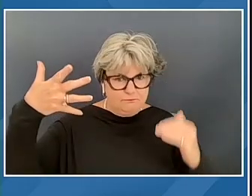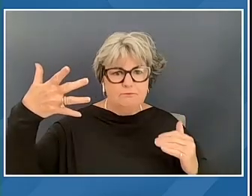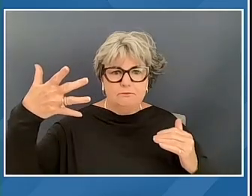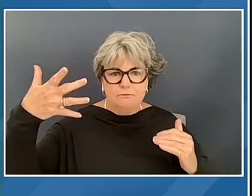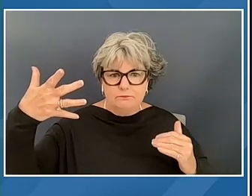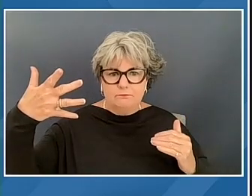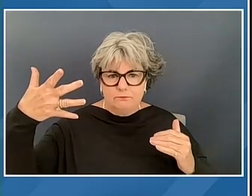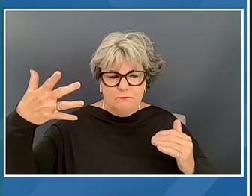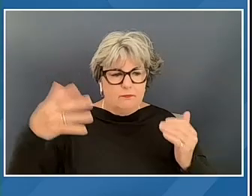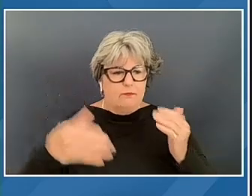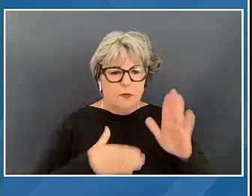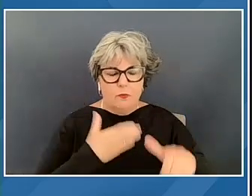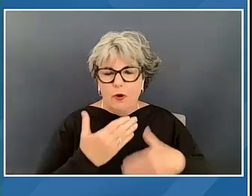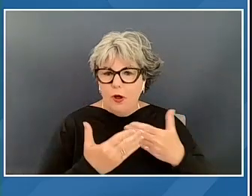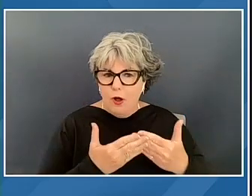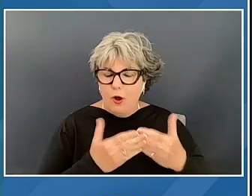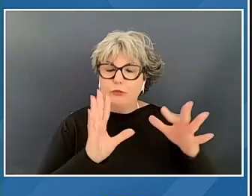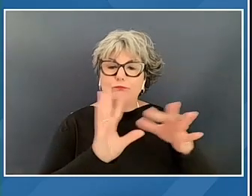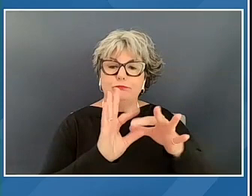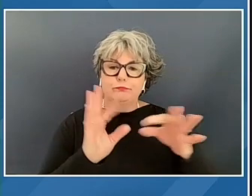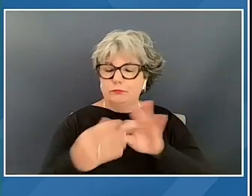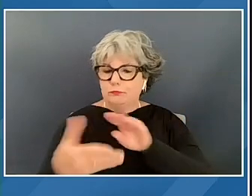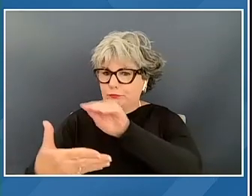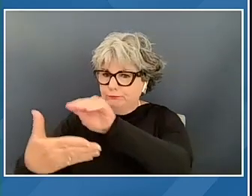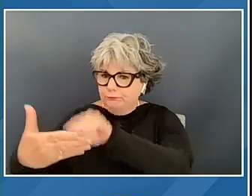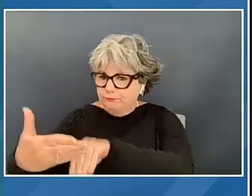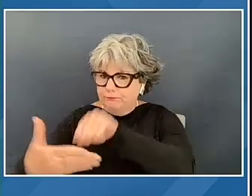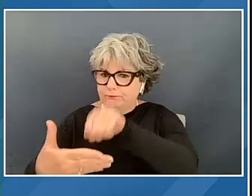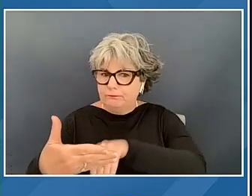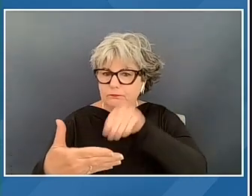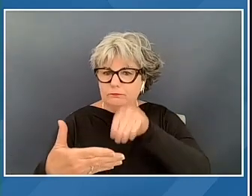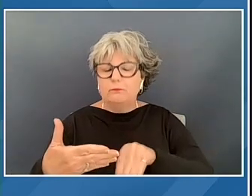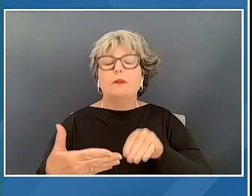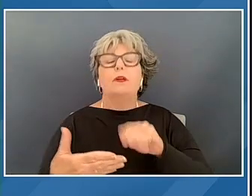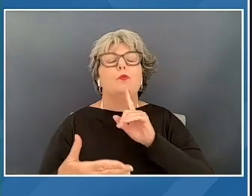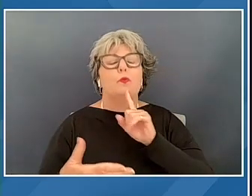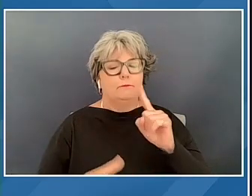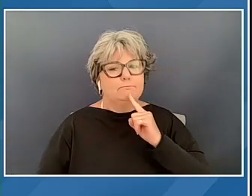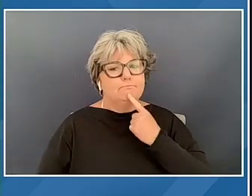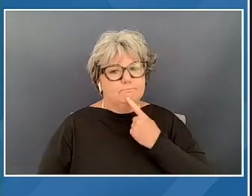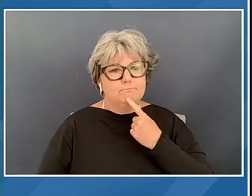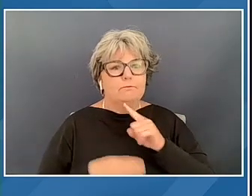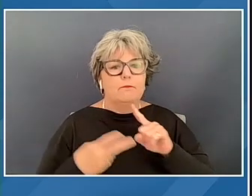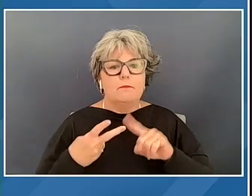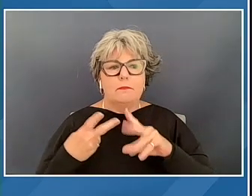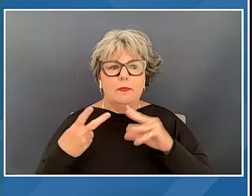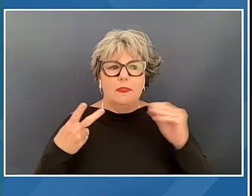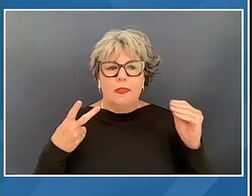single thing that you guys are saying very seriously. And part of the reason why you